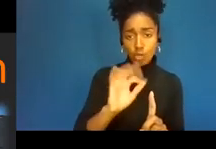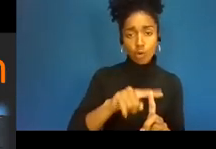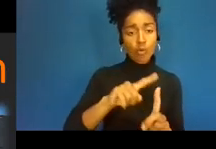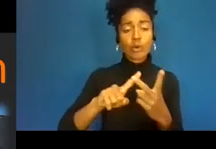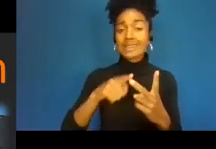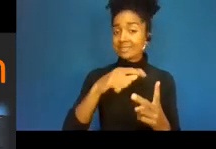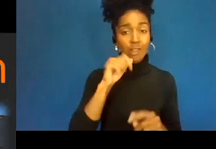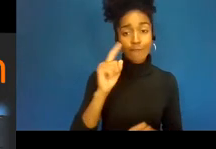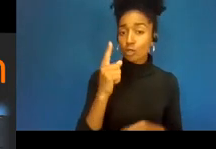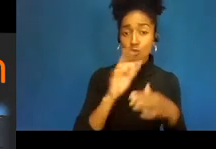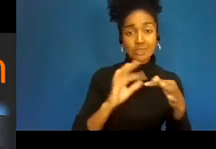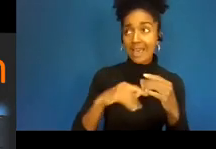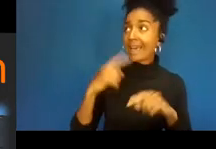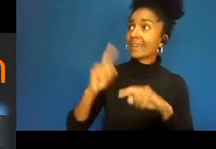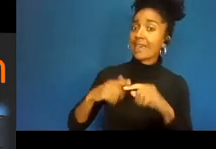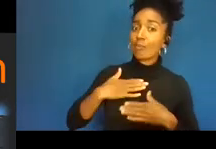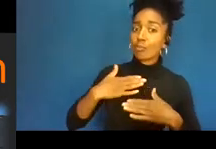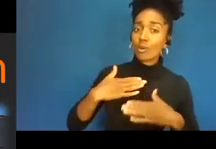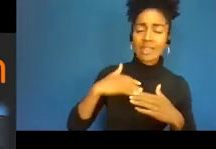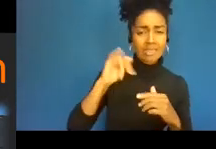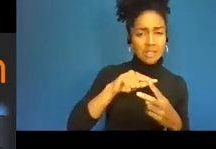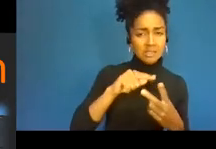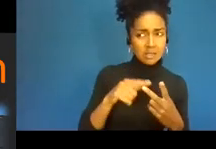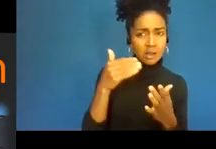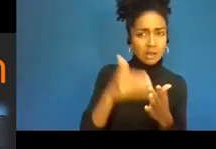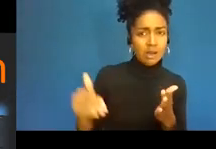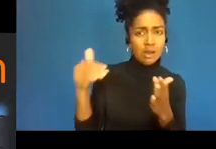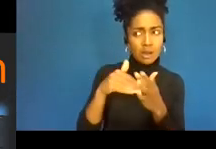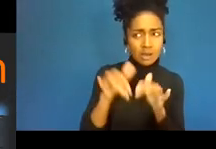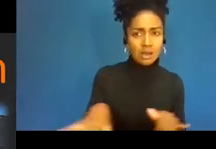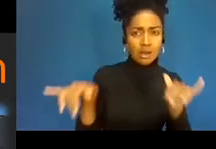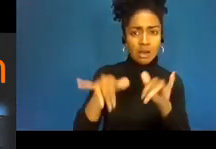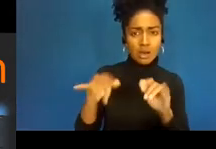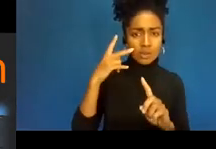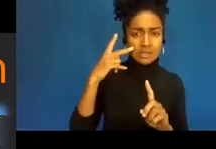There's an echo there, a resonance there with that call,